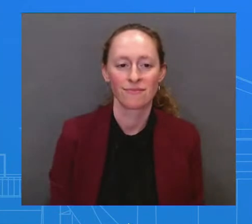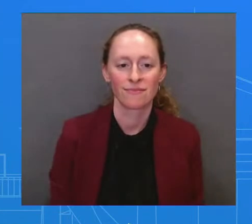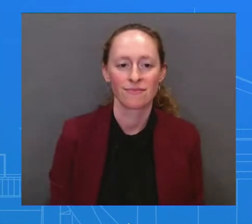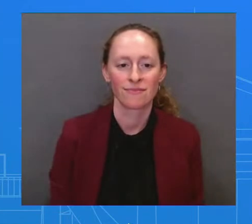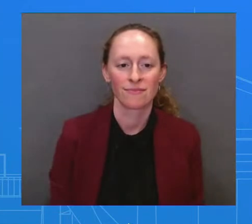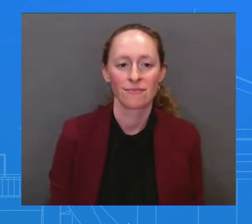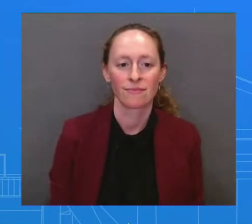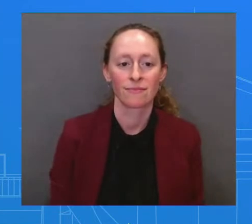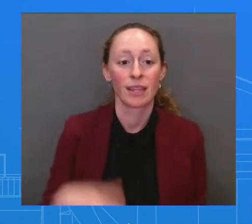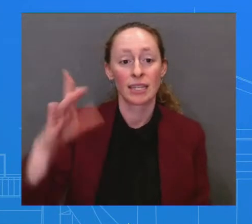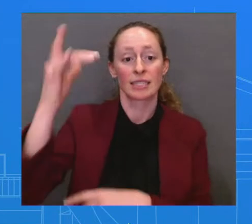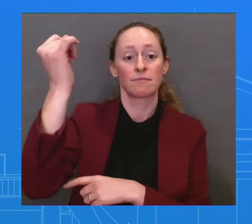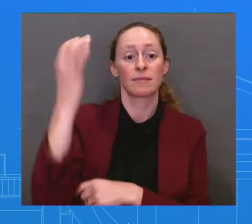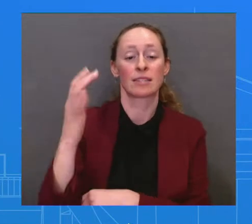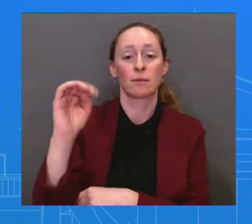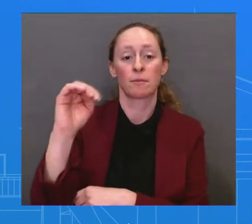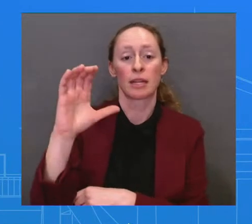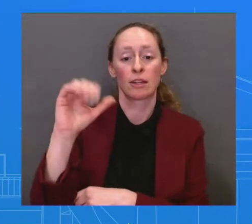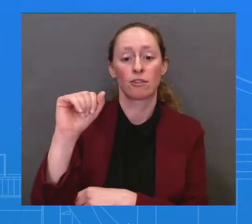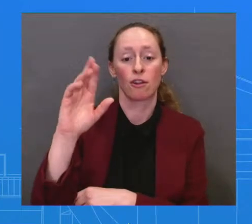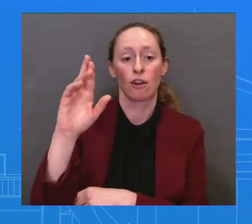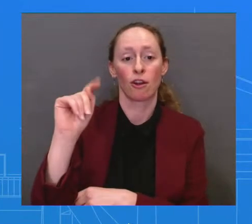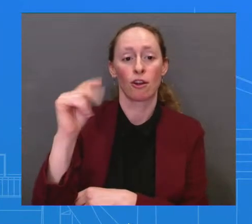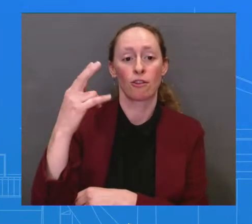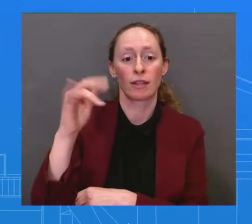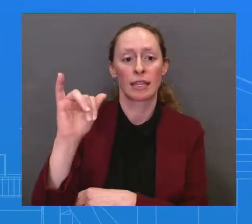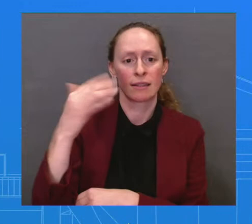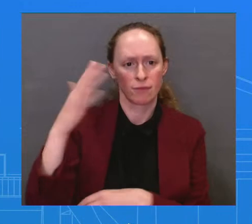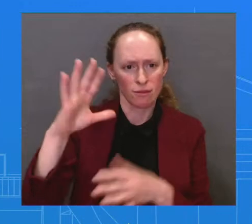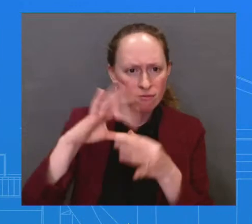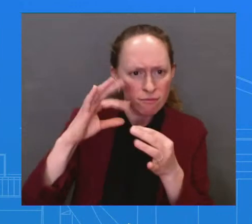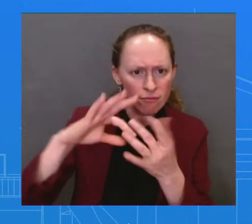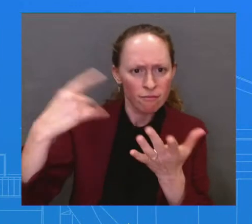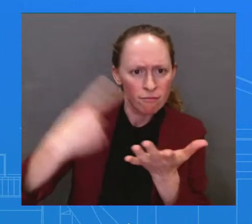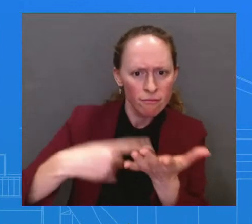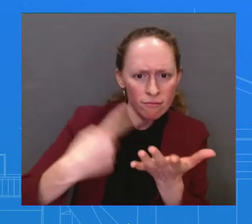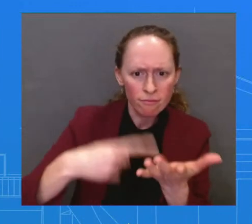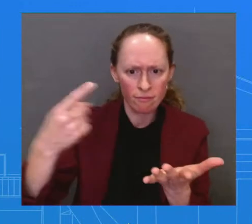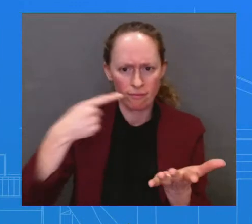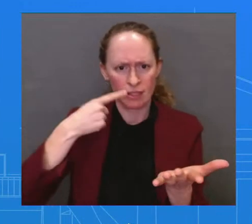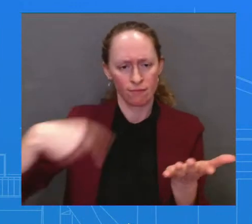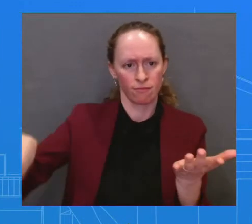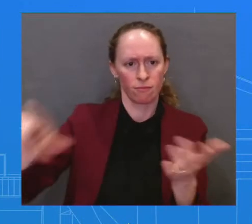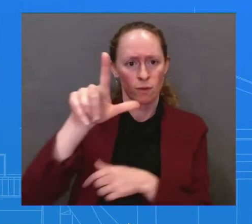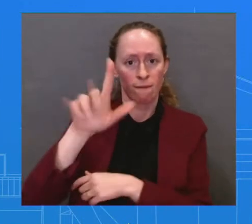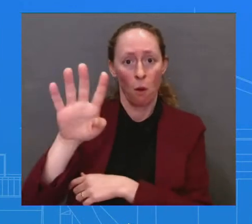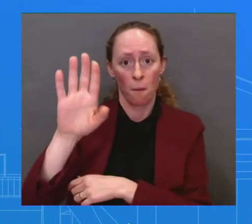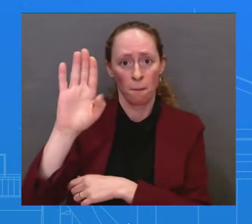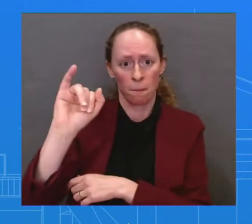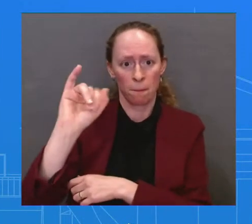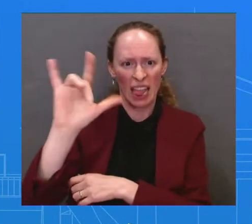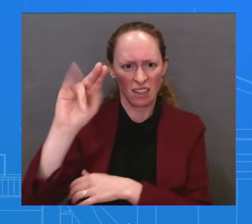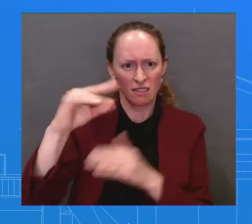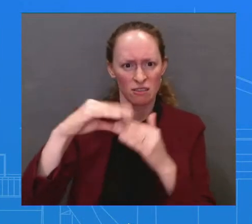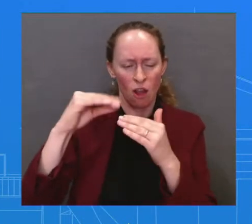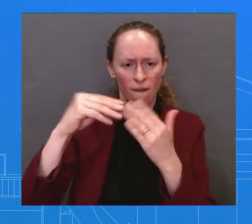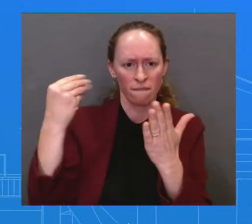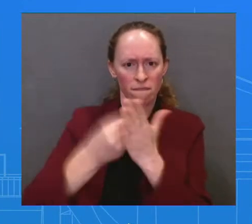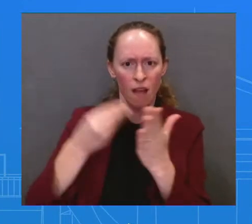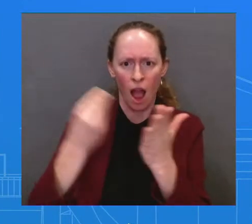"more than willing" to look at the $24 billion request for Ukraine aid if the President first looks at their Republican border bill